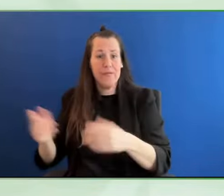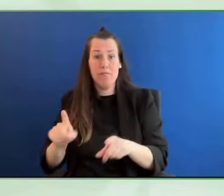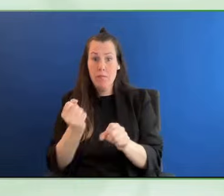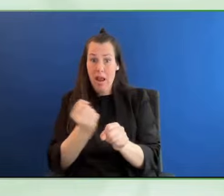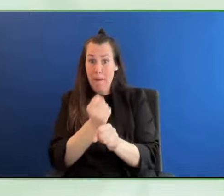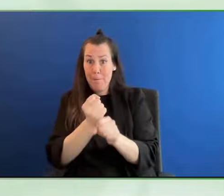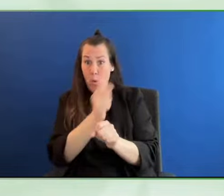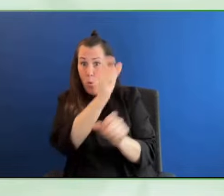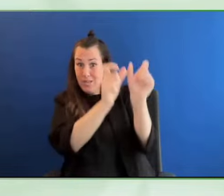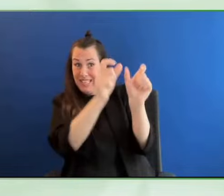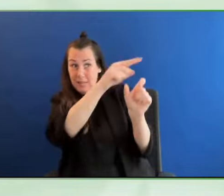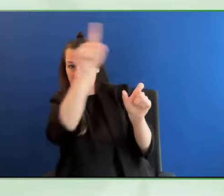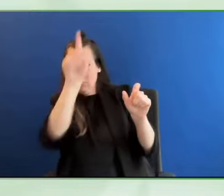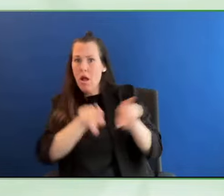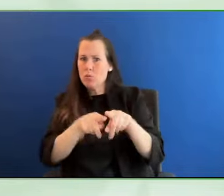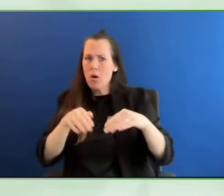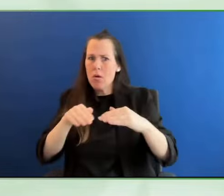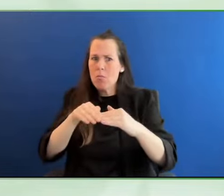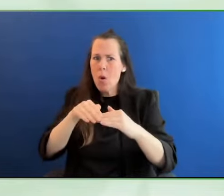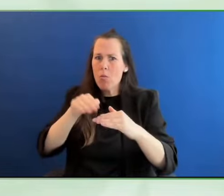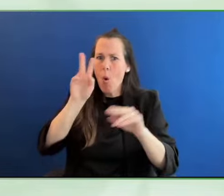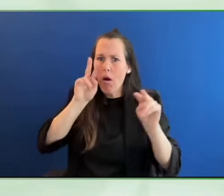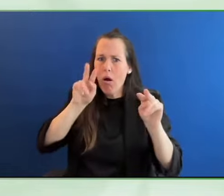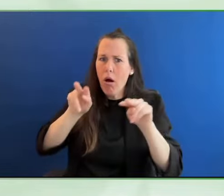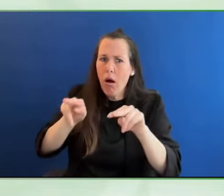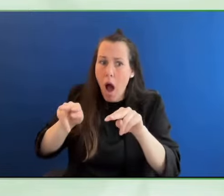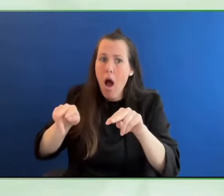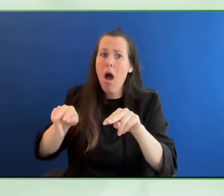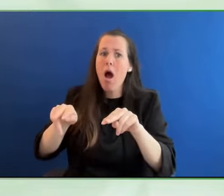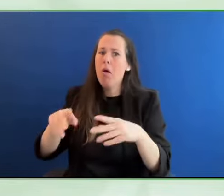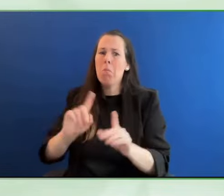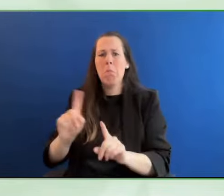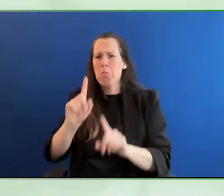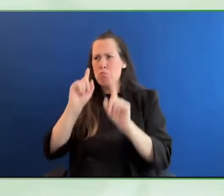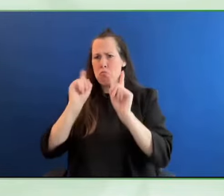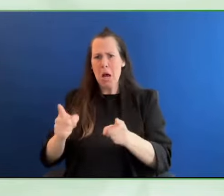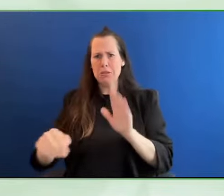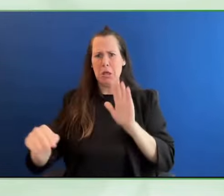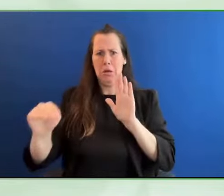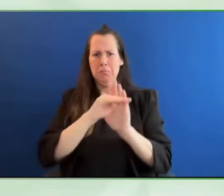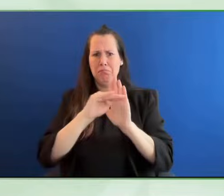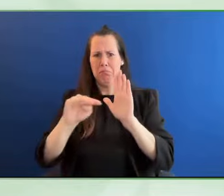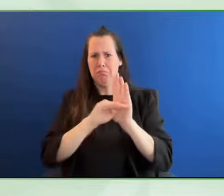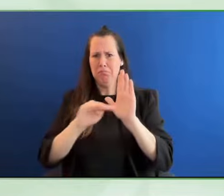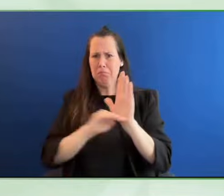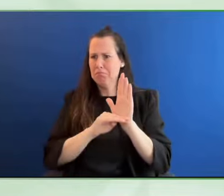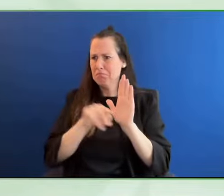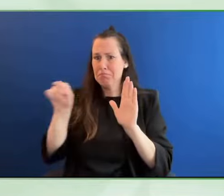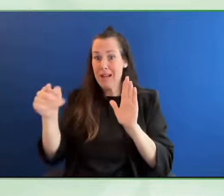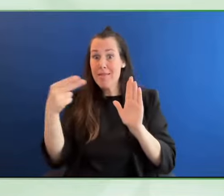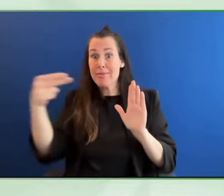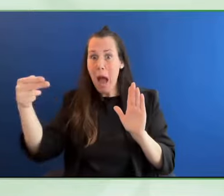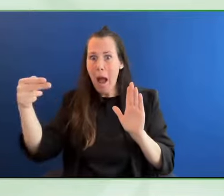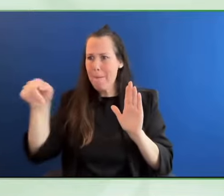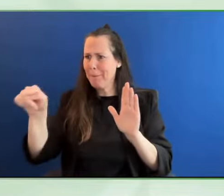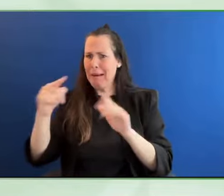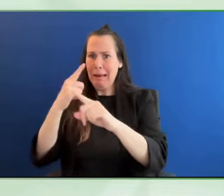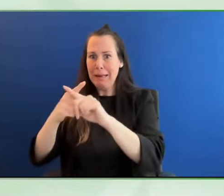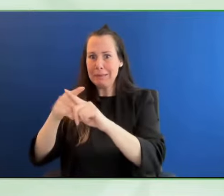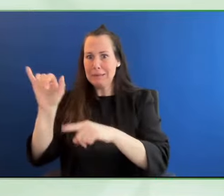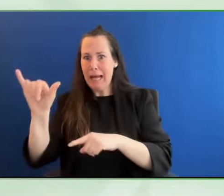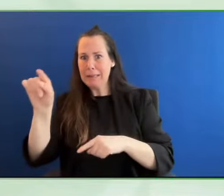To your point, it can take away the emphasis on what university you went to, or any other